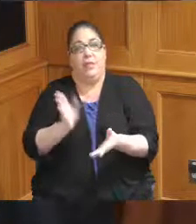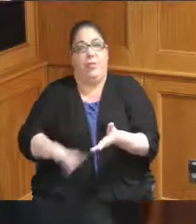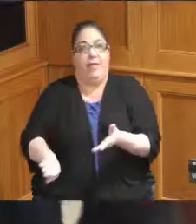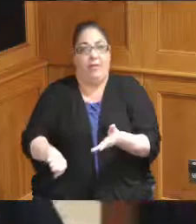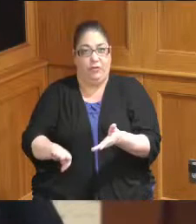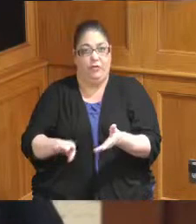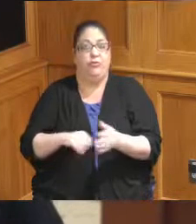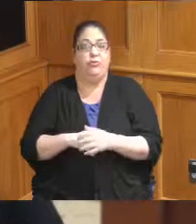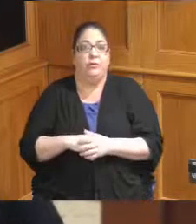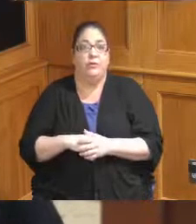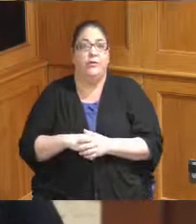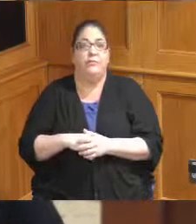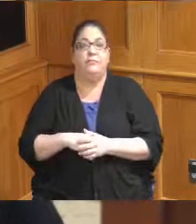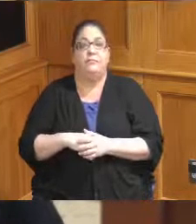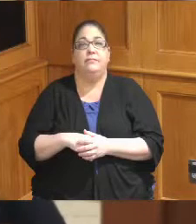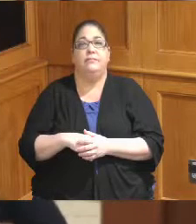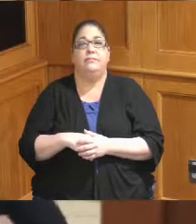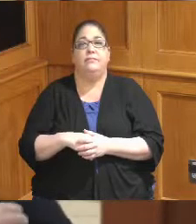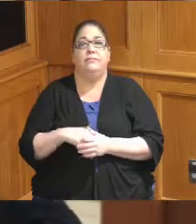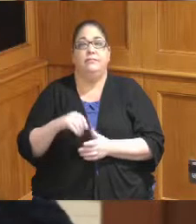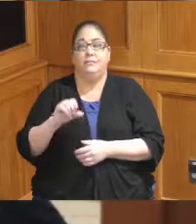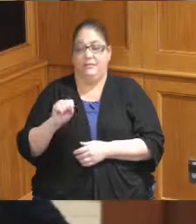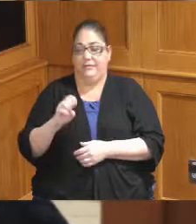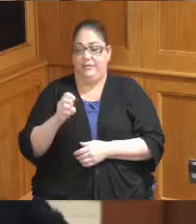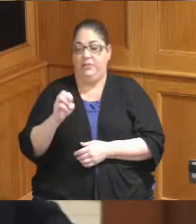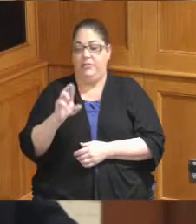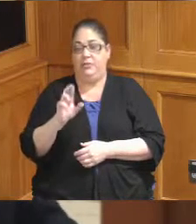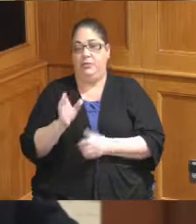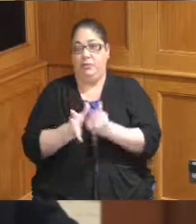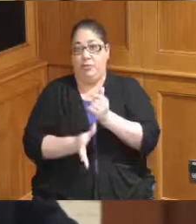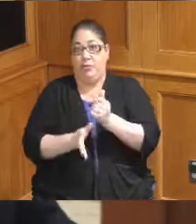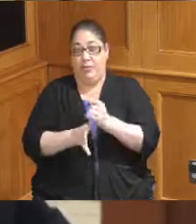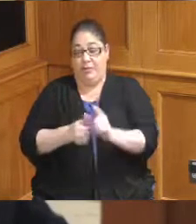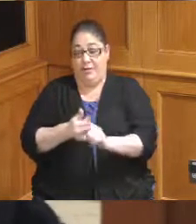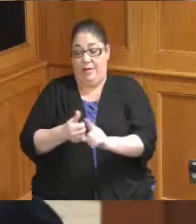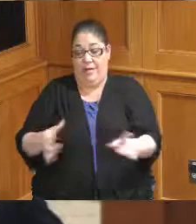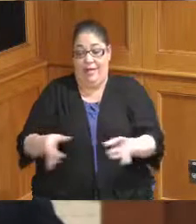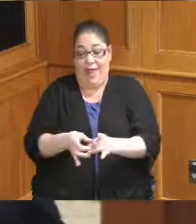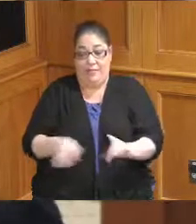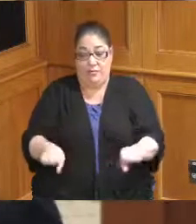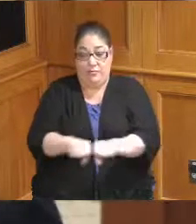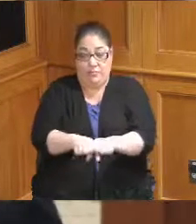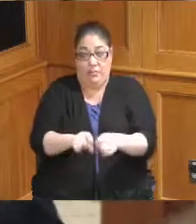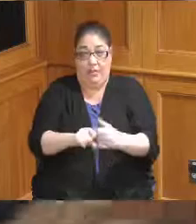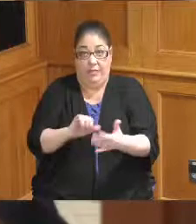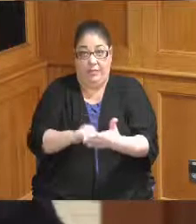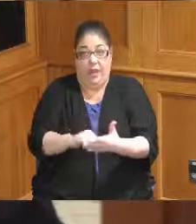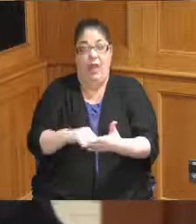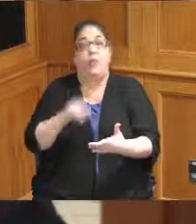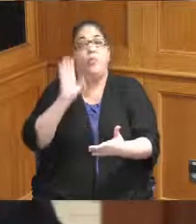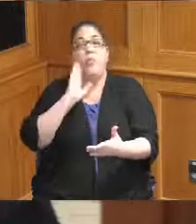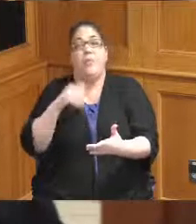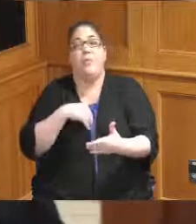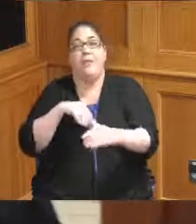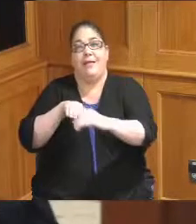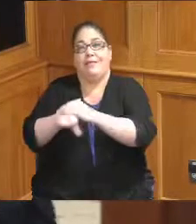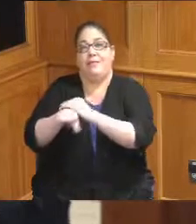and this the sewer that well this property would connect to is accessible to the property and will